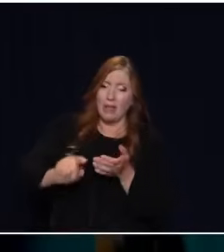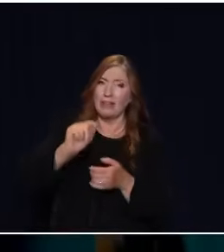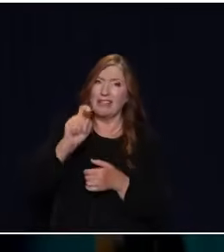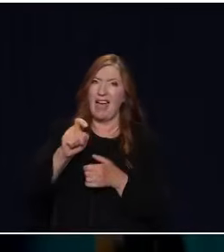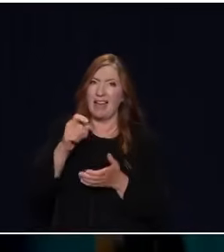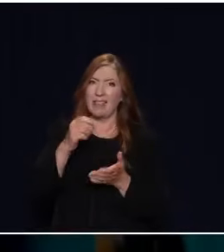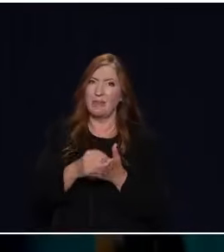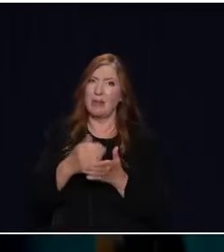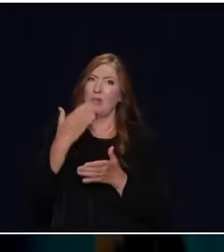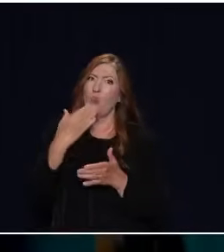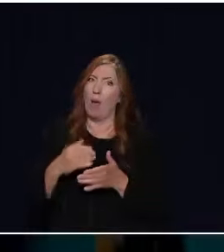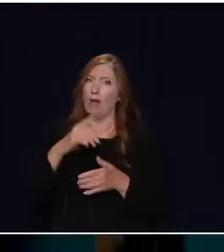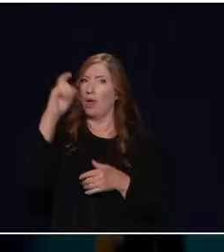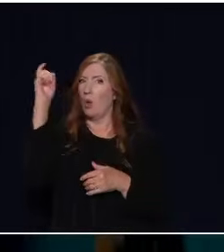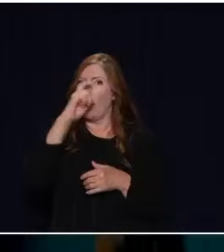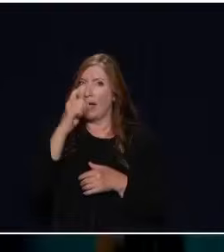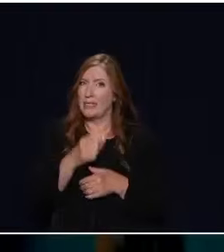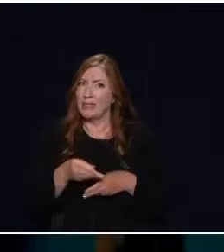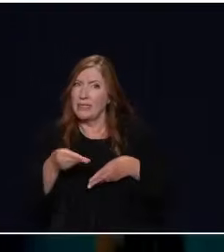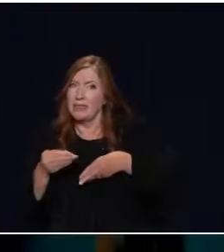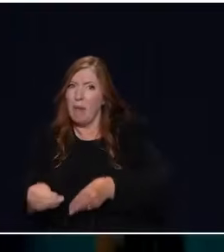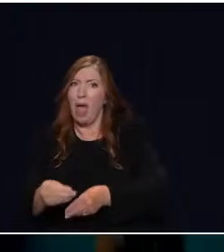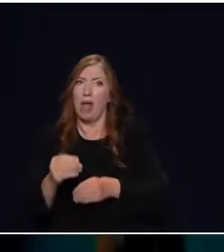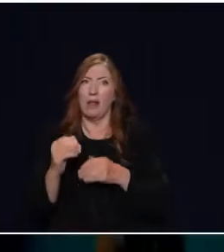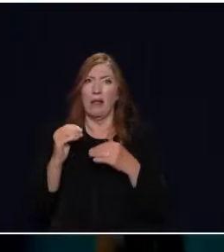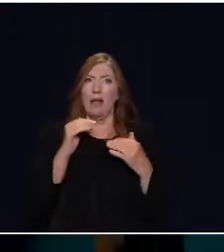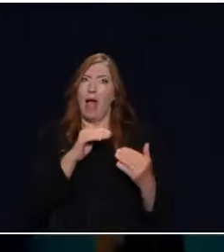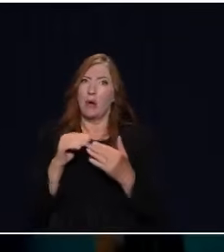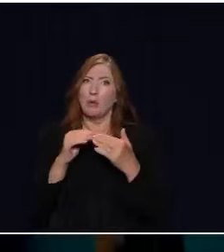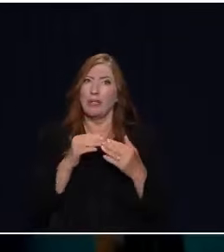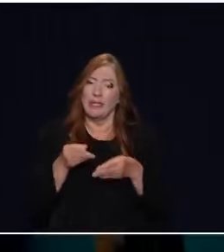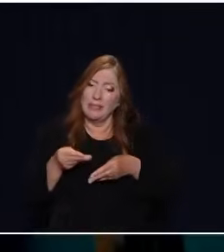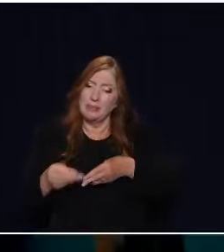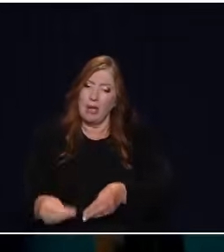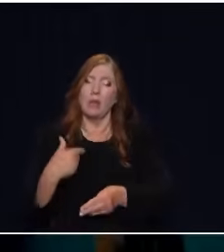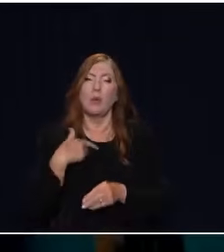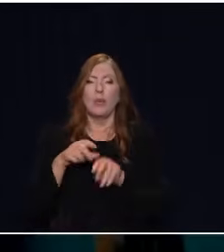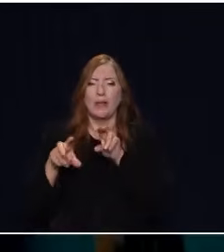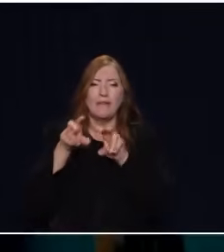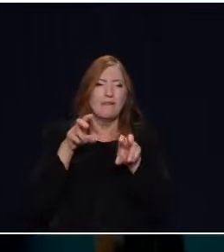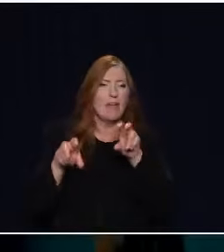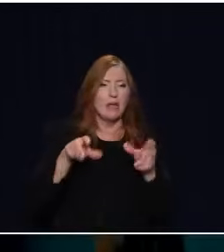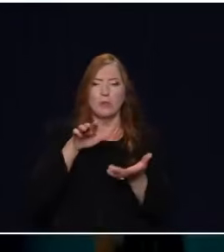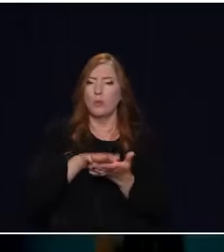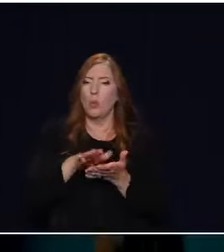PROBABLY PAID SOME TAX TO